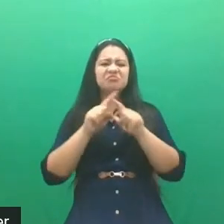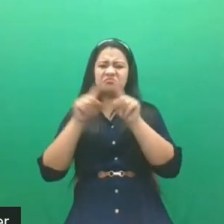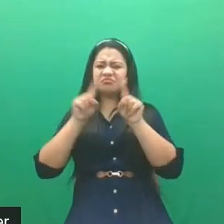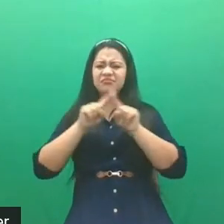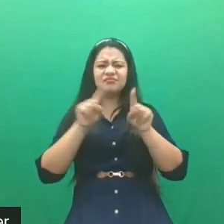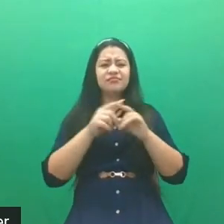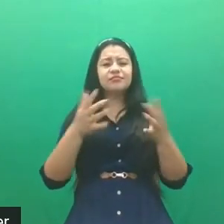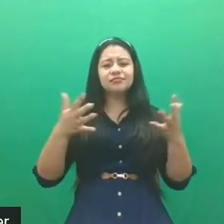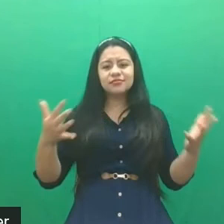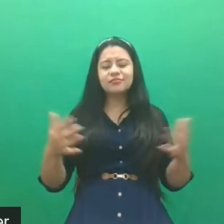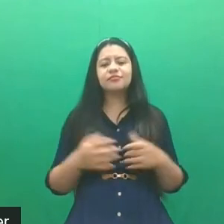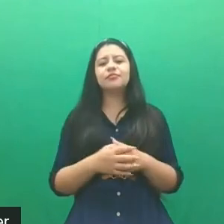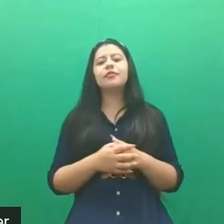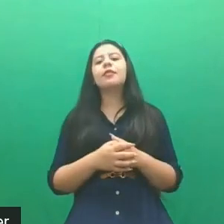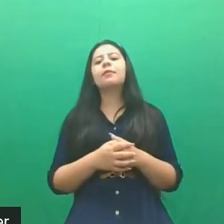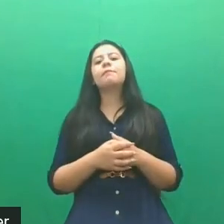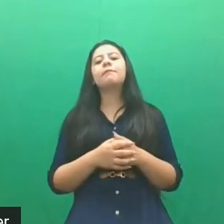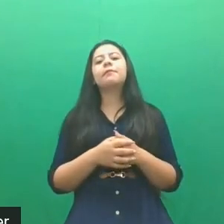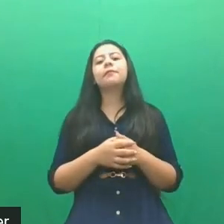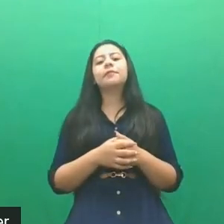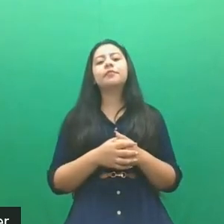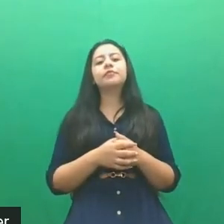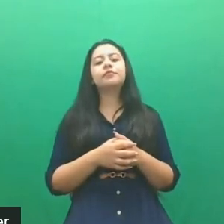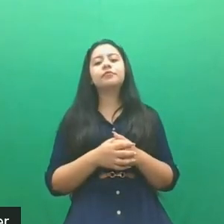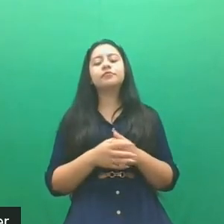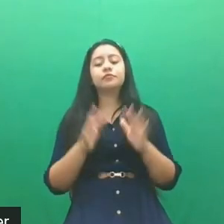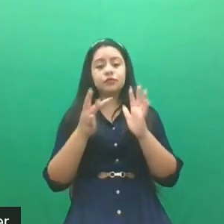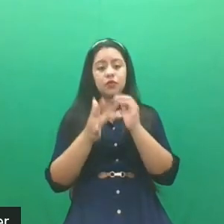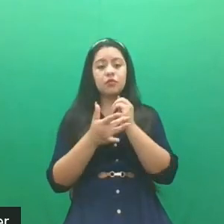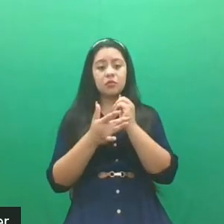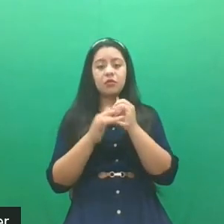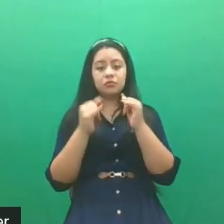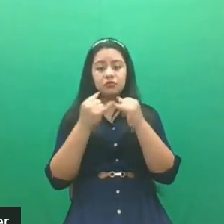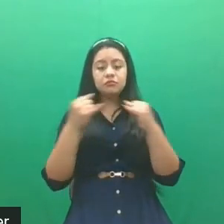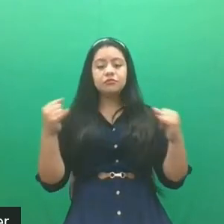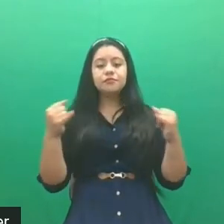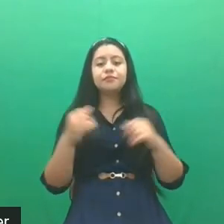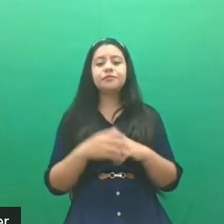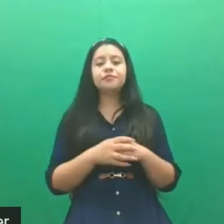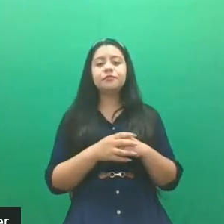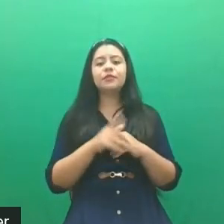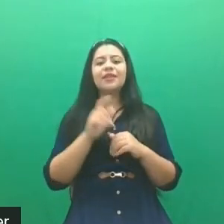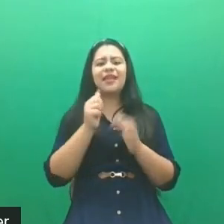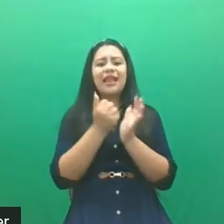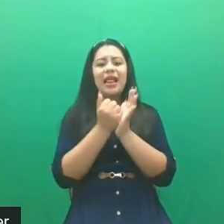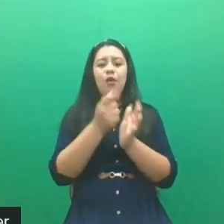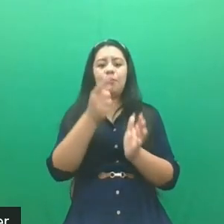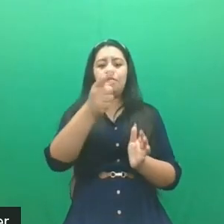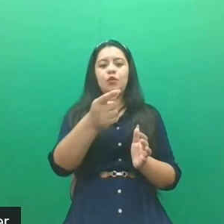your collection. And so it's an online platform that facilitates that workflow that was embedded